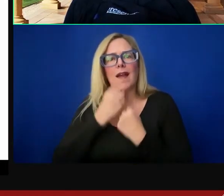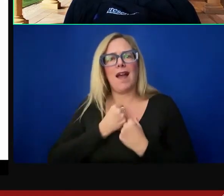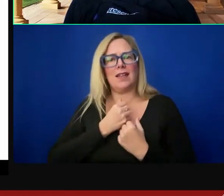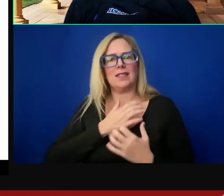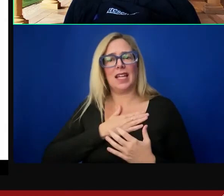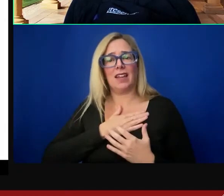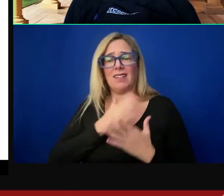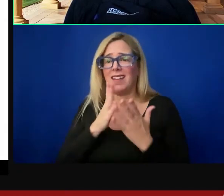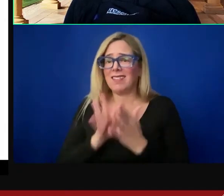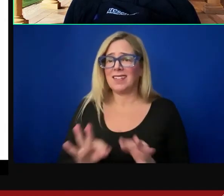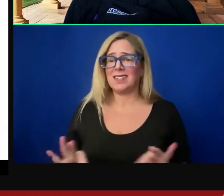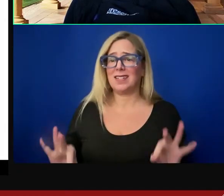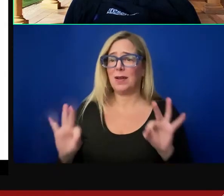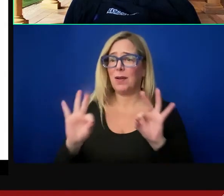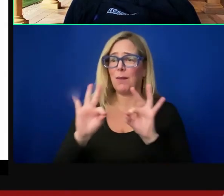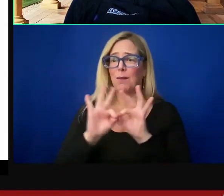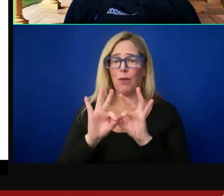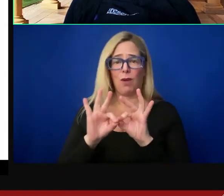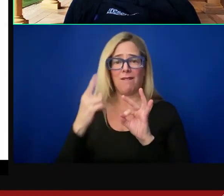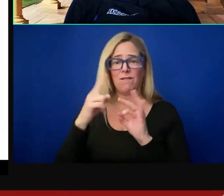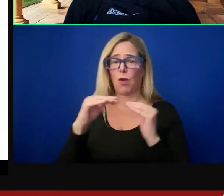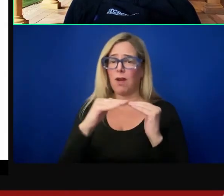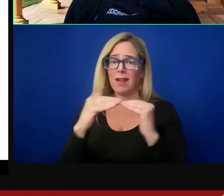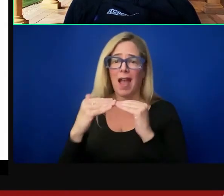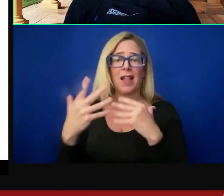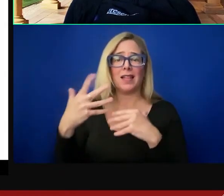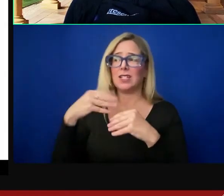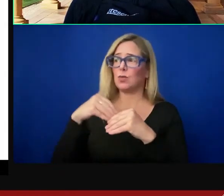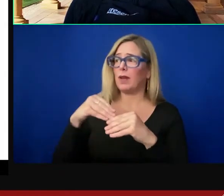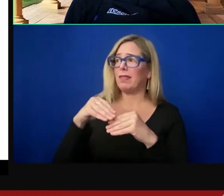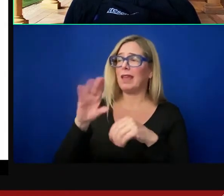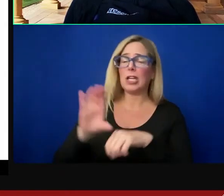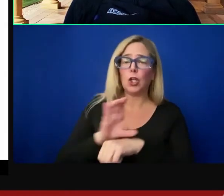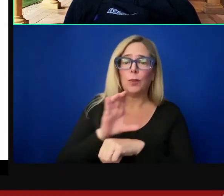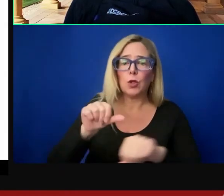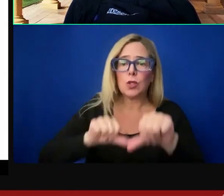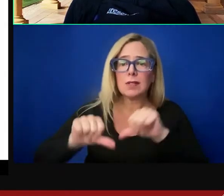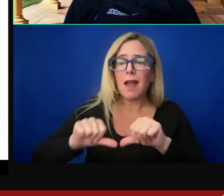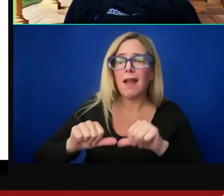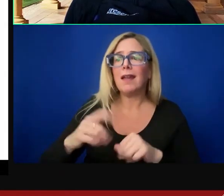Systems that augment the diagnostic and scientific task of treating disease are